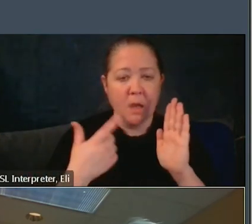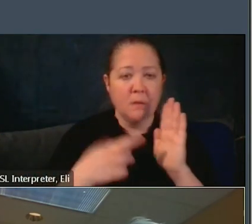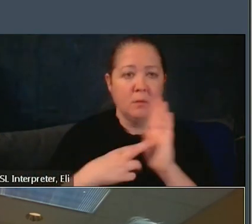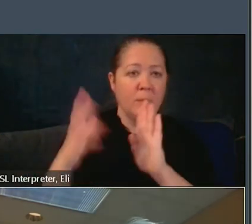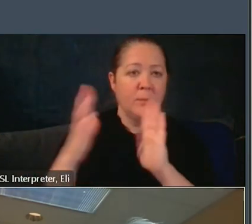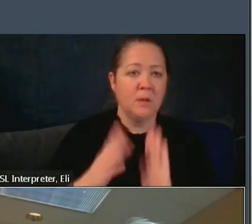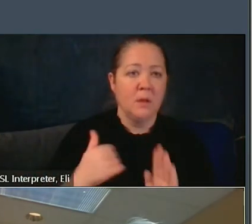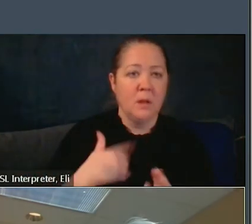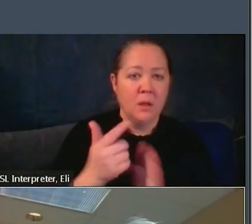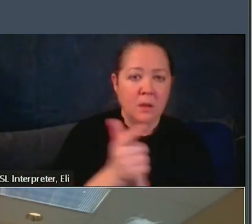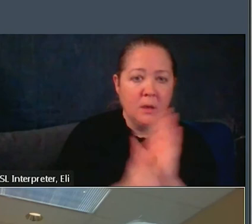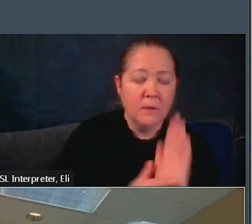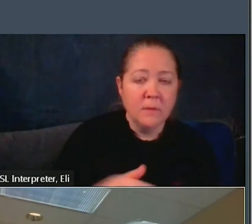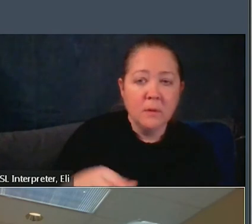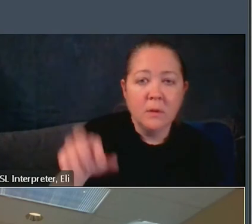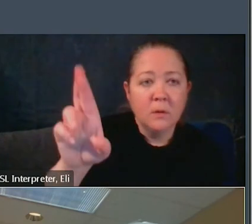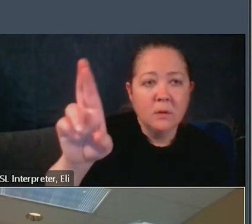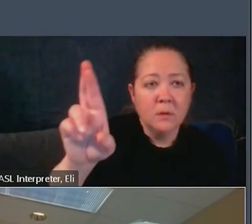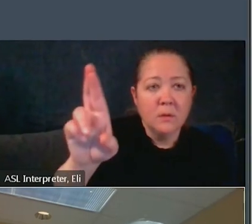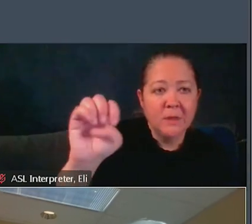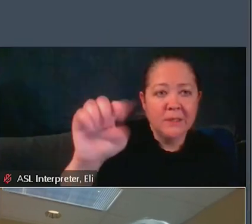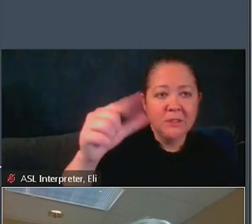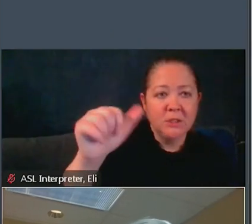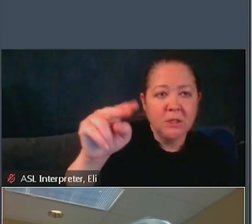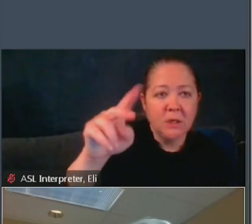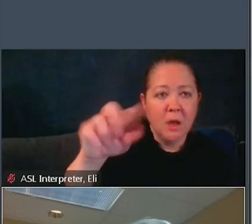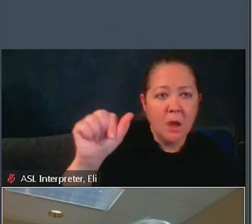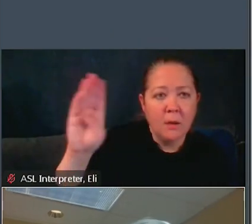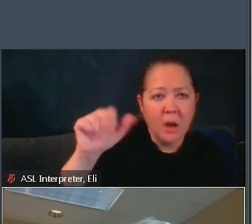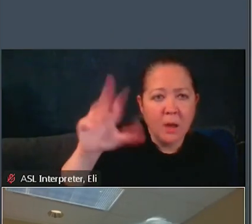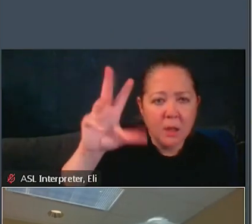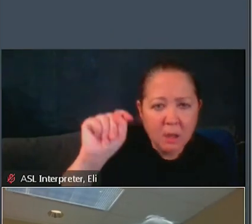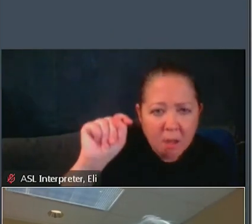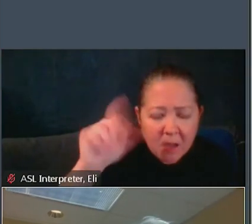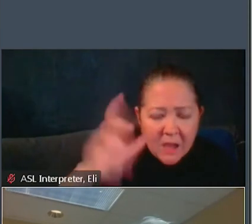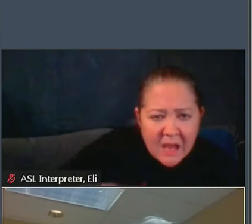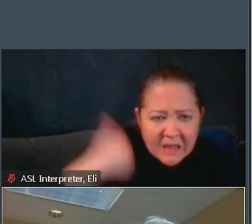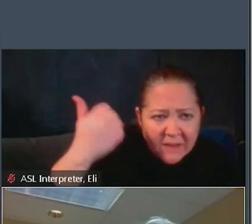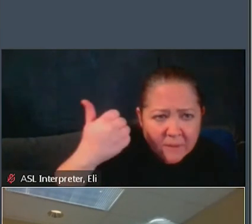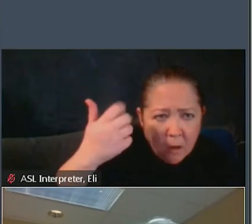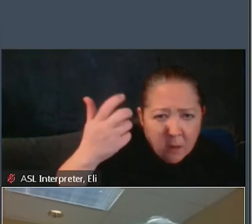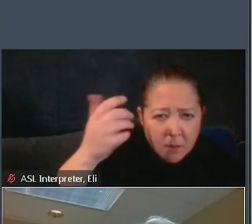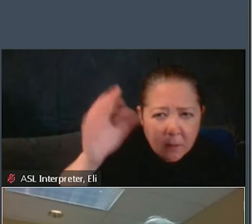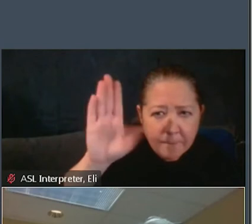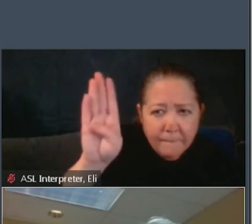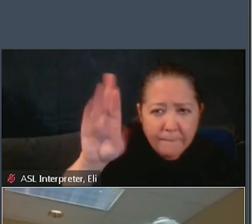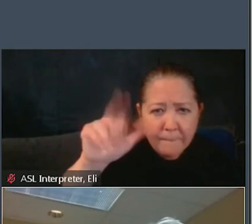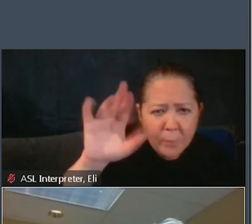places, right across really bank street, Mark zone lives on Walbridge, which is a little bit to the Southwest,